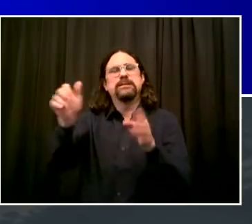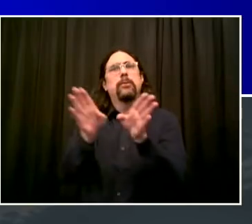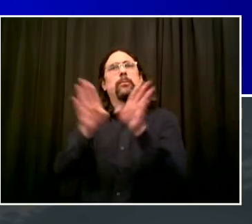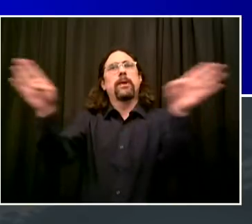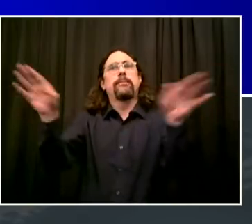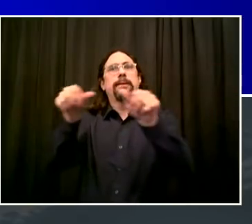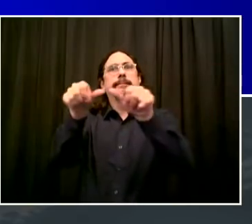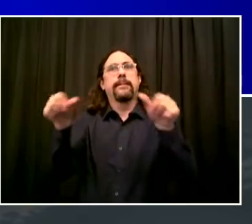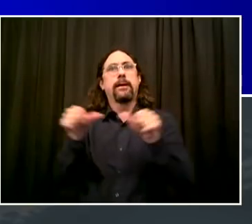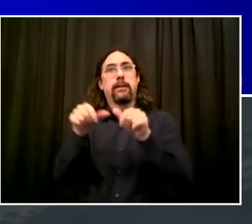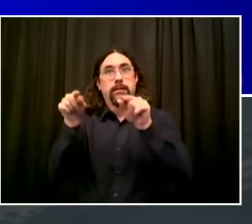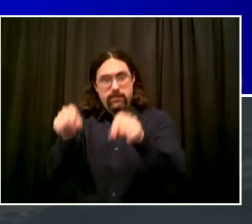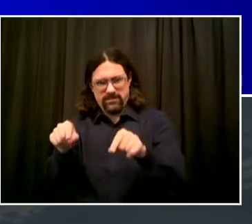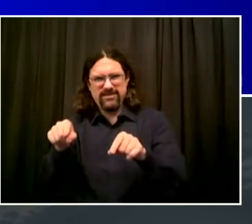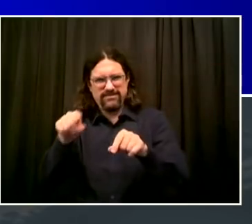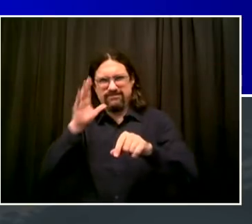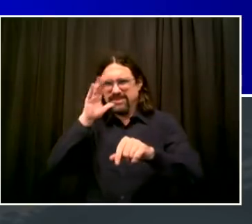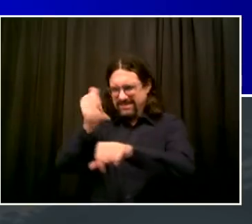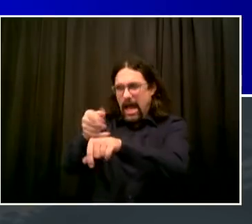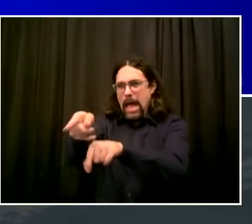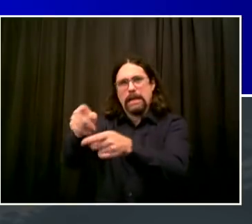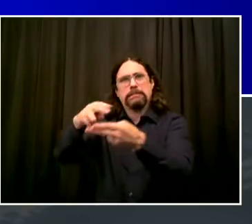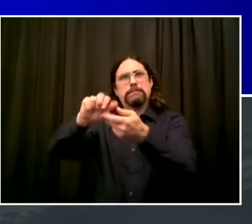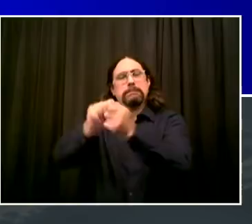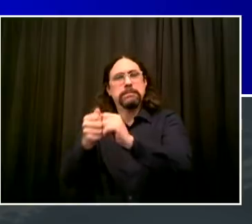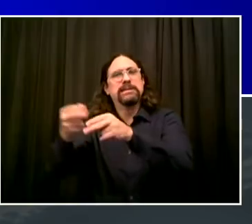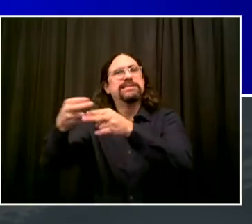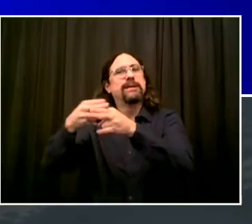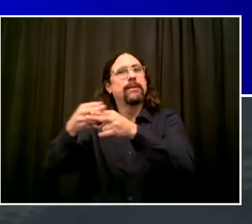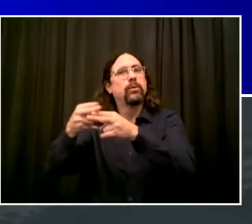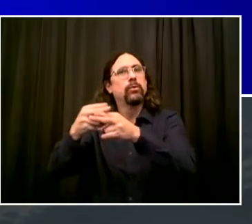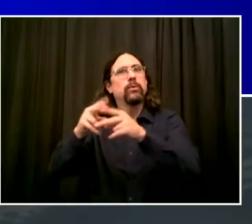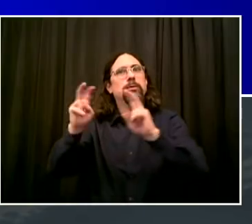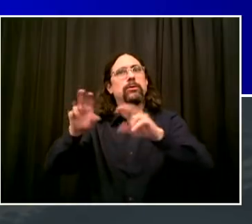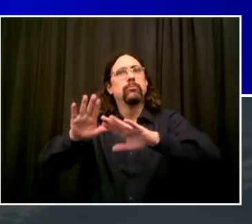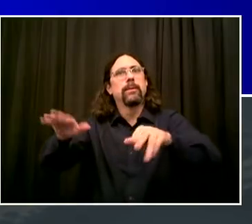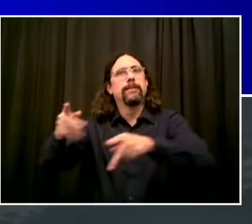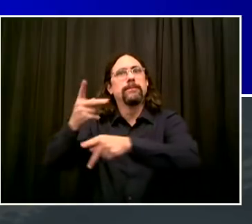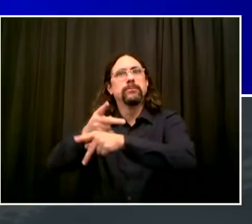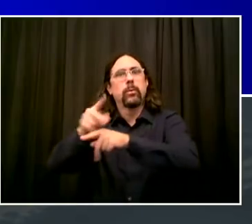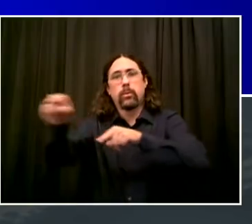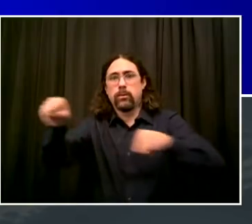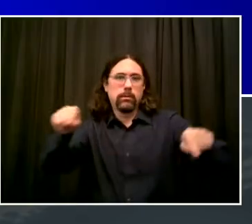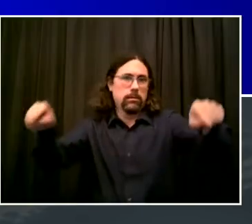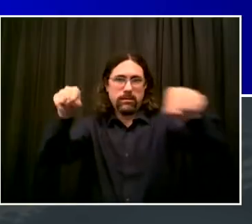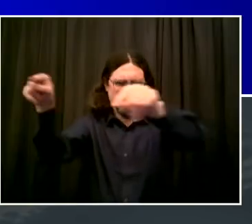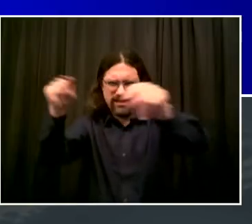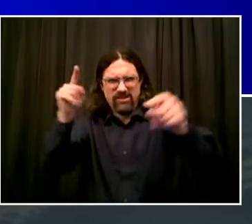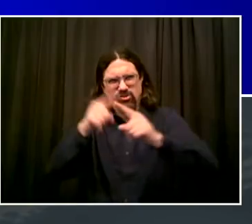FOR K -8, THE GOAL WILL BE TO START BY SERVING 100,000 KIDS.